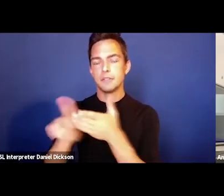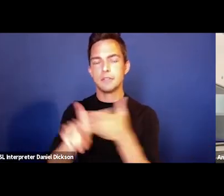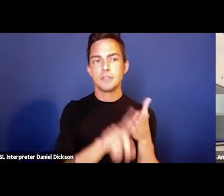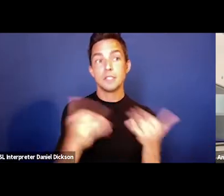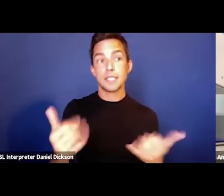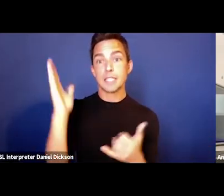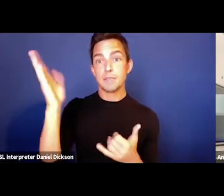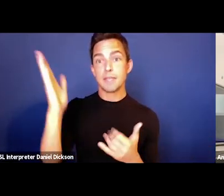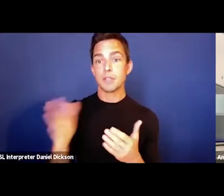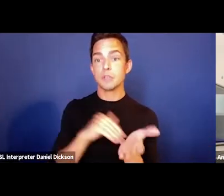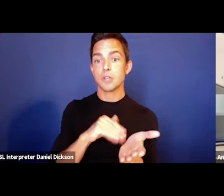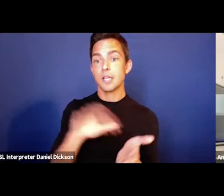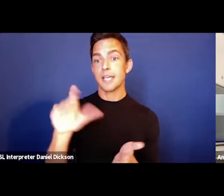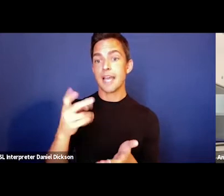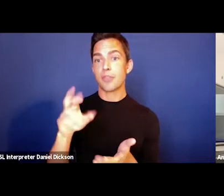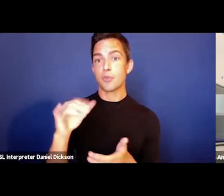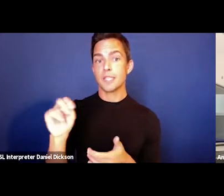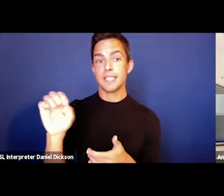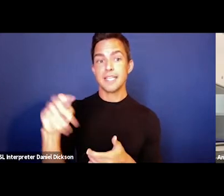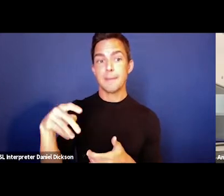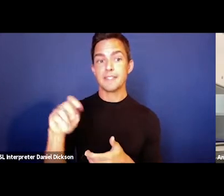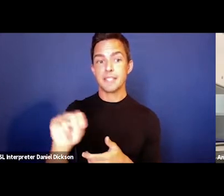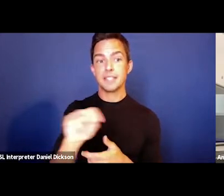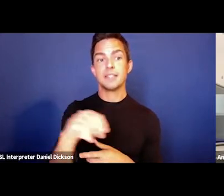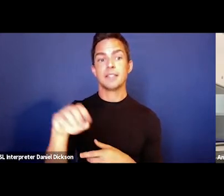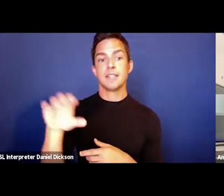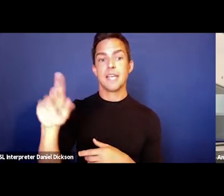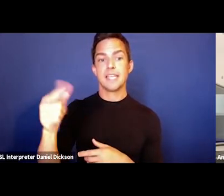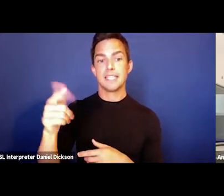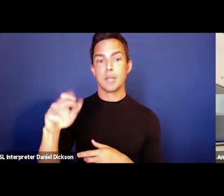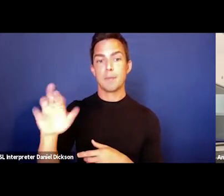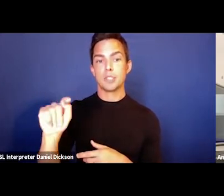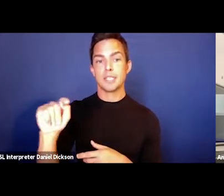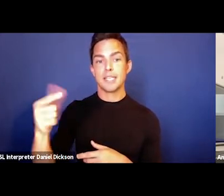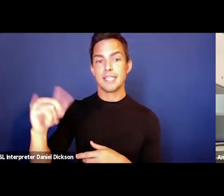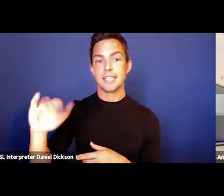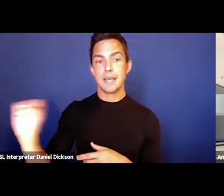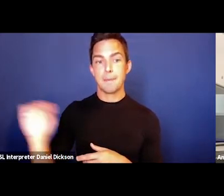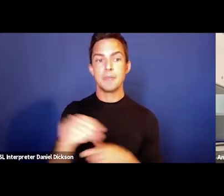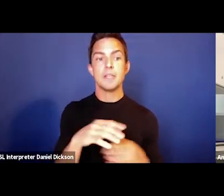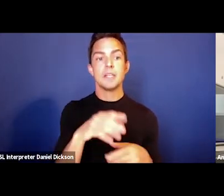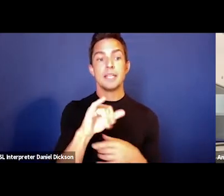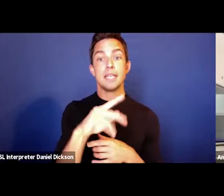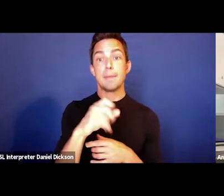Dr. Catherine Ipsen and Dr. Gilbert Gimm. Dr. Ipsen is the Director of the Research and Training